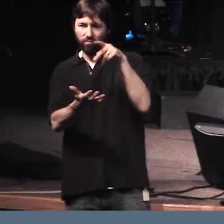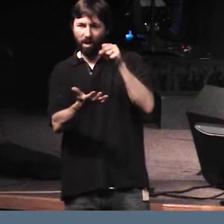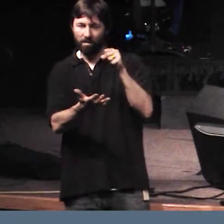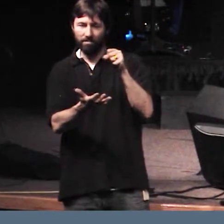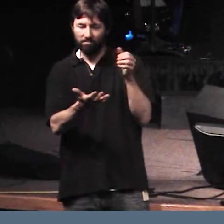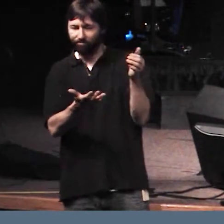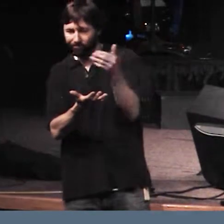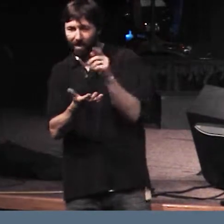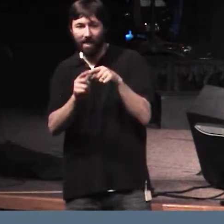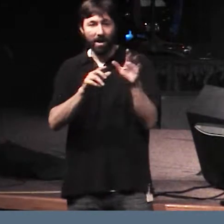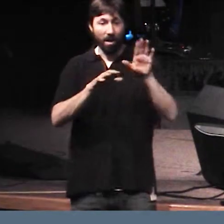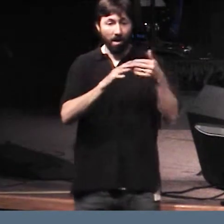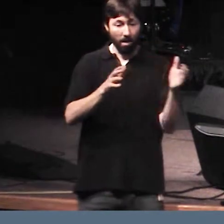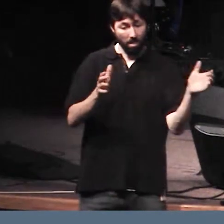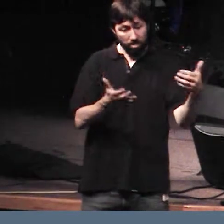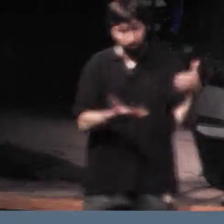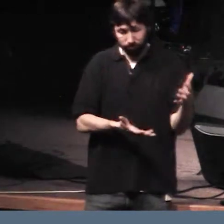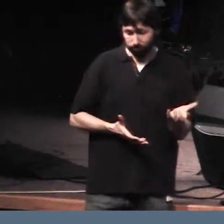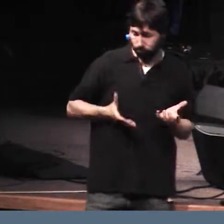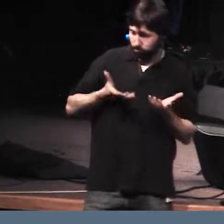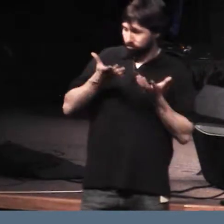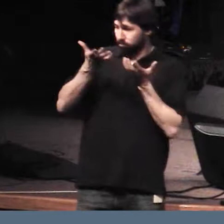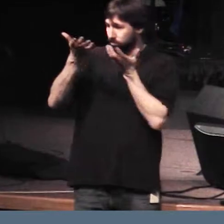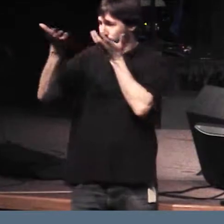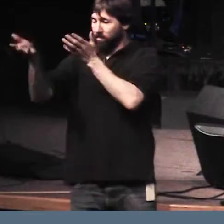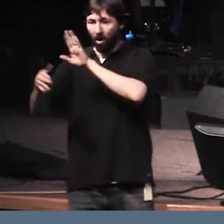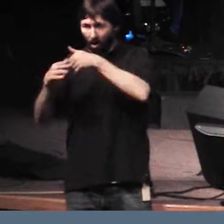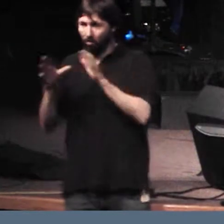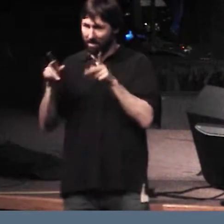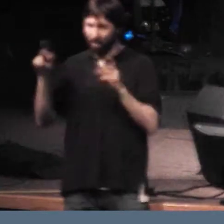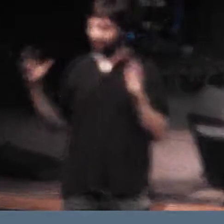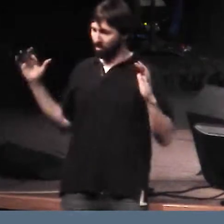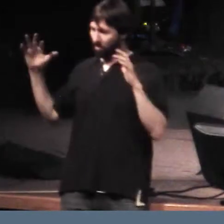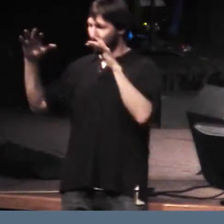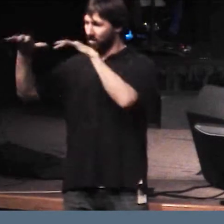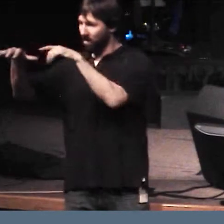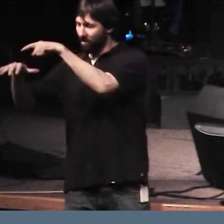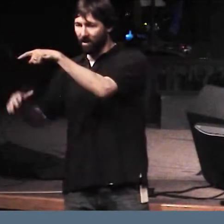and then you go there and you bring all your crops there and the whole community is coming in there to the threshing floor a place really designed for this